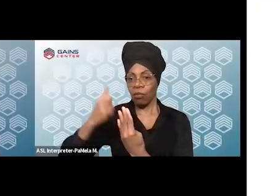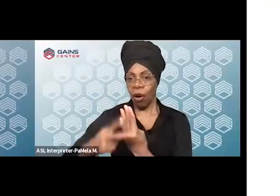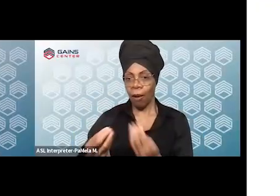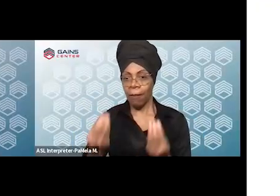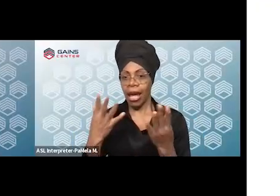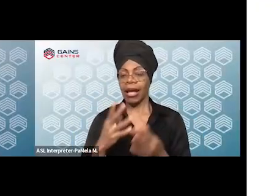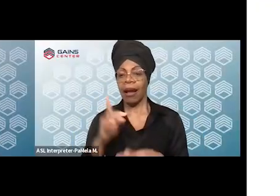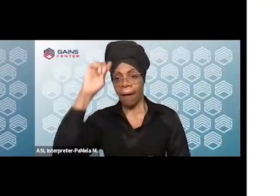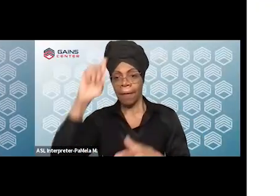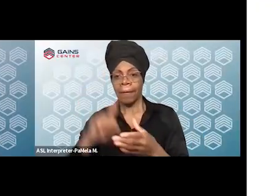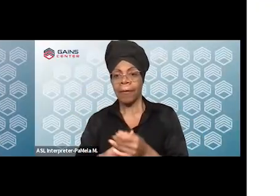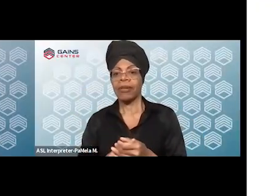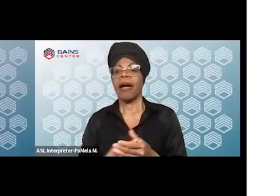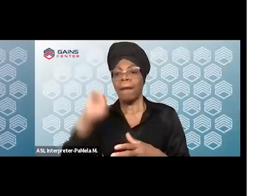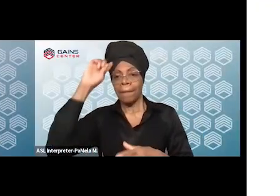trauma-responsive drug testing solutions